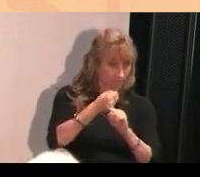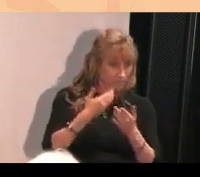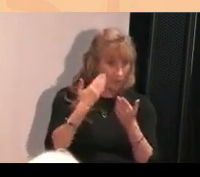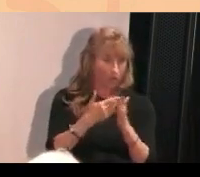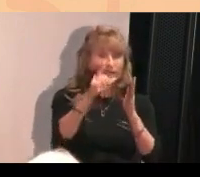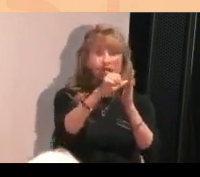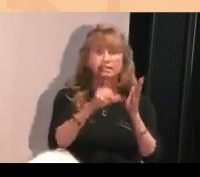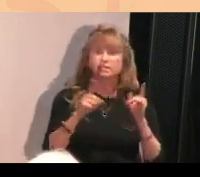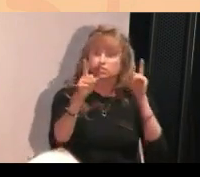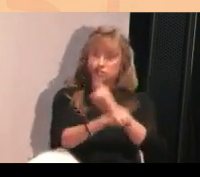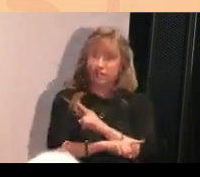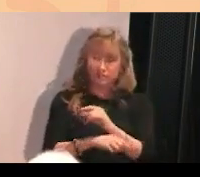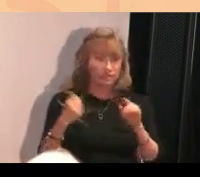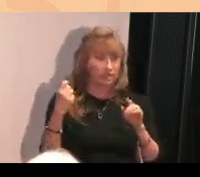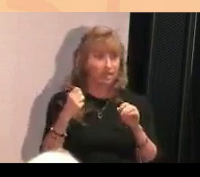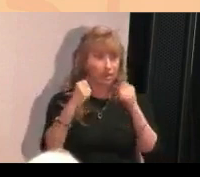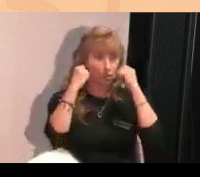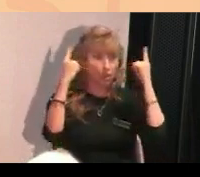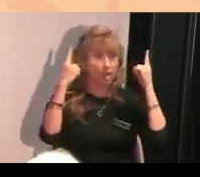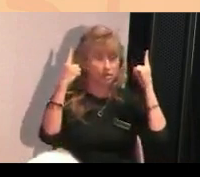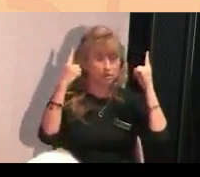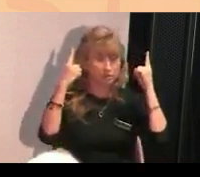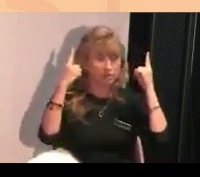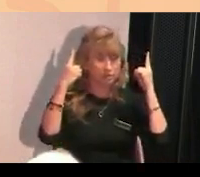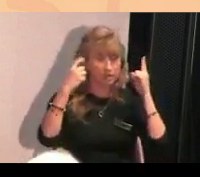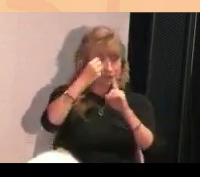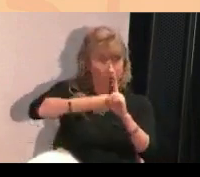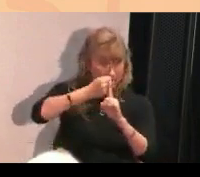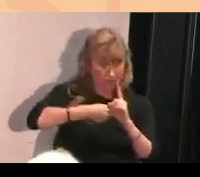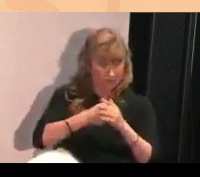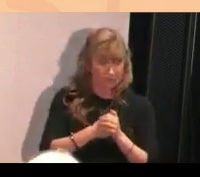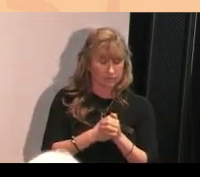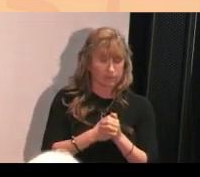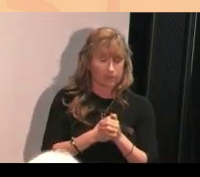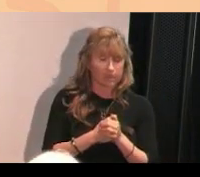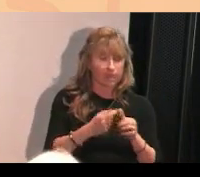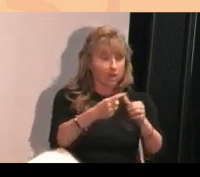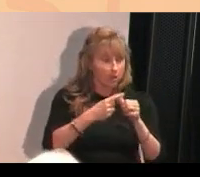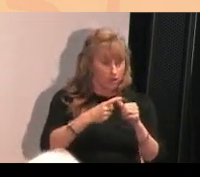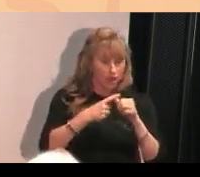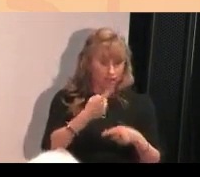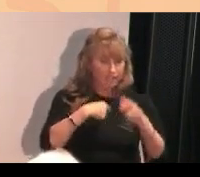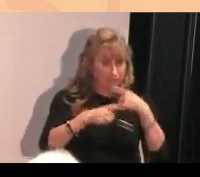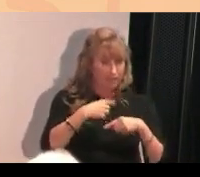raising campaigns participants highlighted that cultural appropriation is an issue that